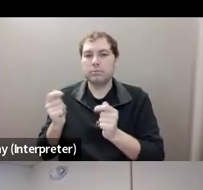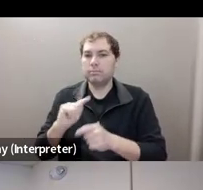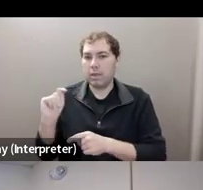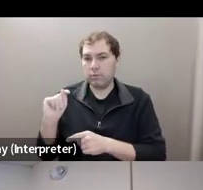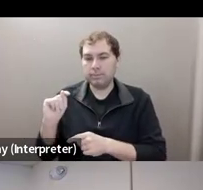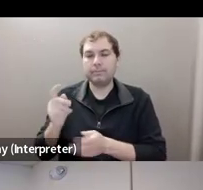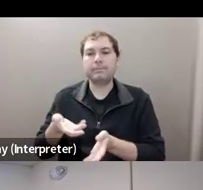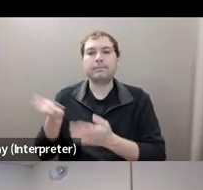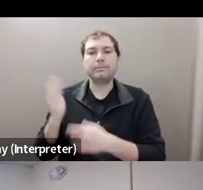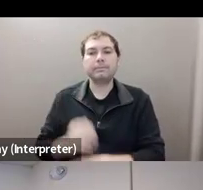Don Posh: and